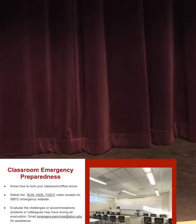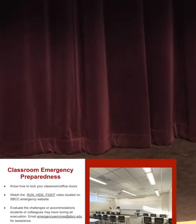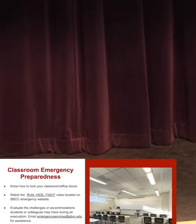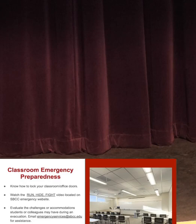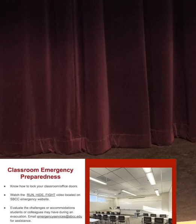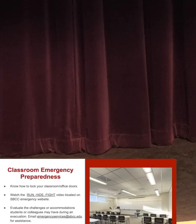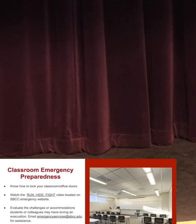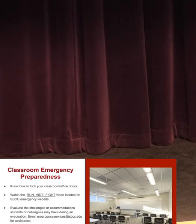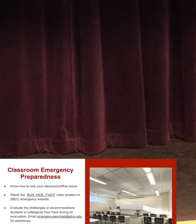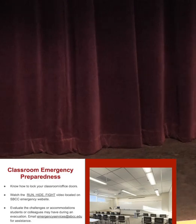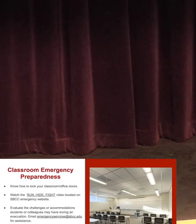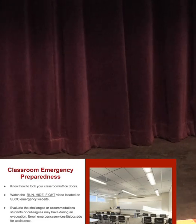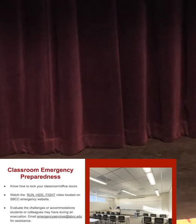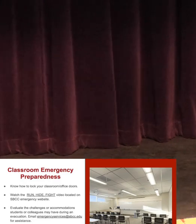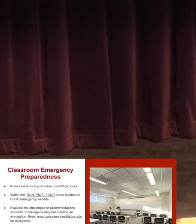watch a list of videos when you